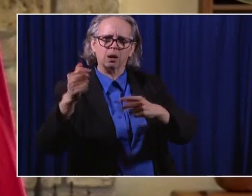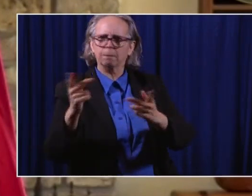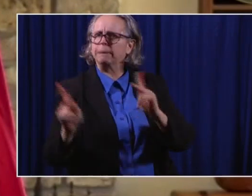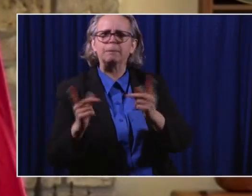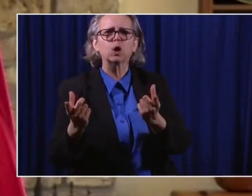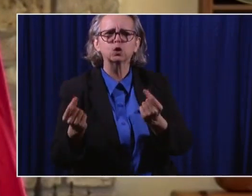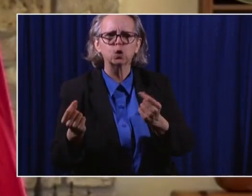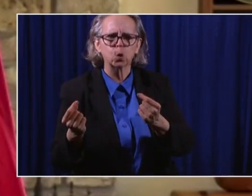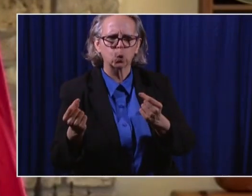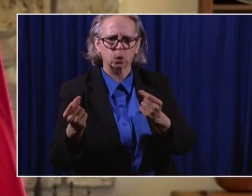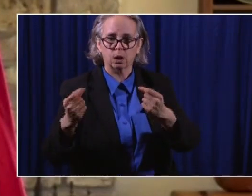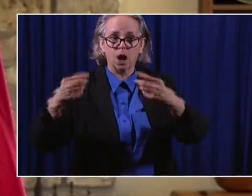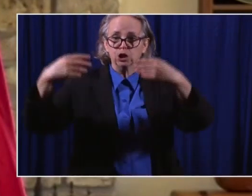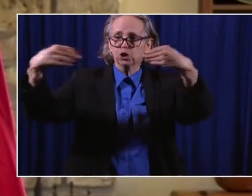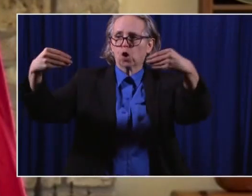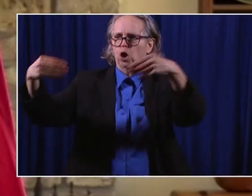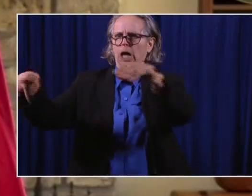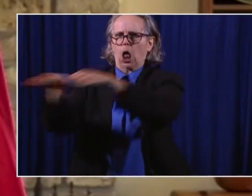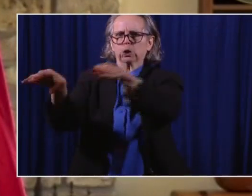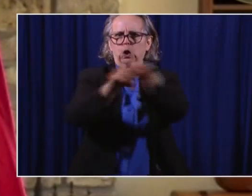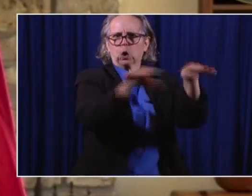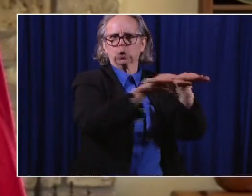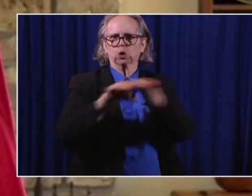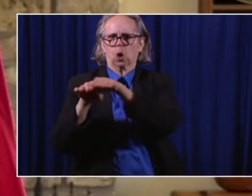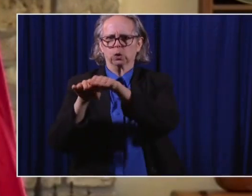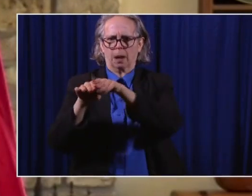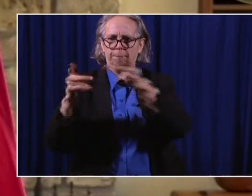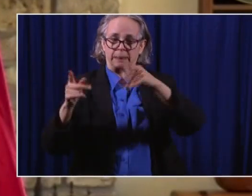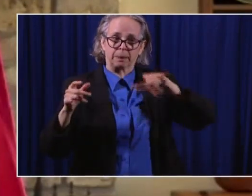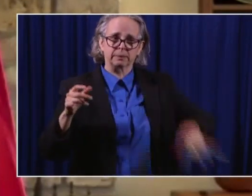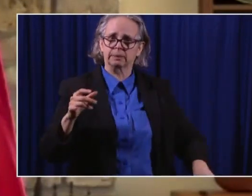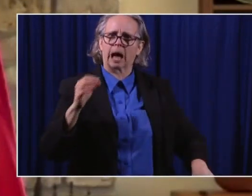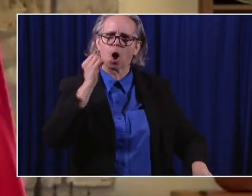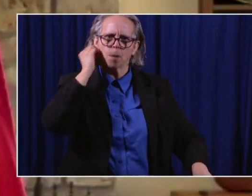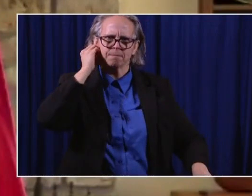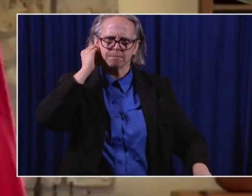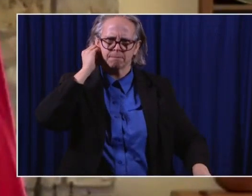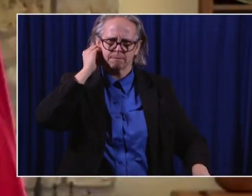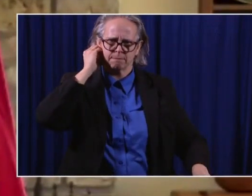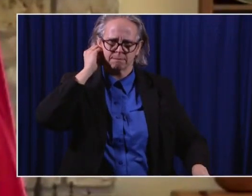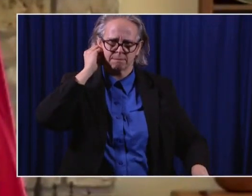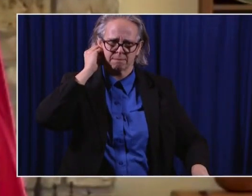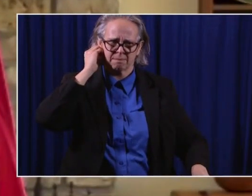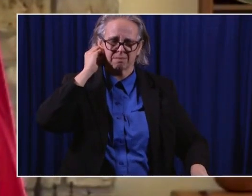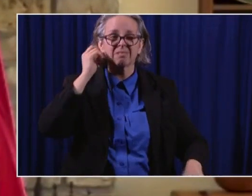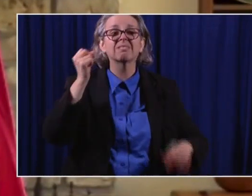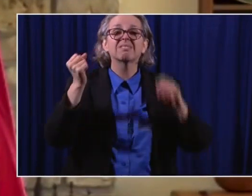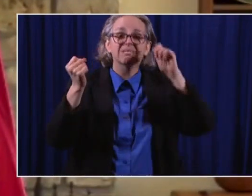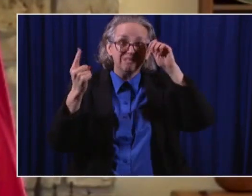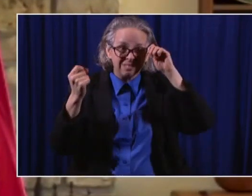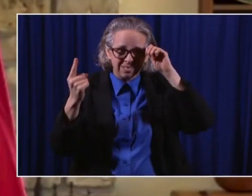00 P.M., RETAIL ESTABLISHMENTS NEED TO BE CLOSED